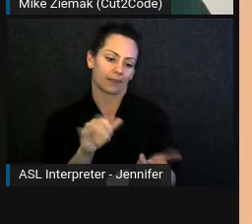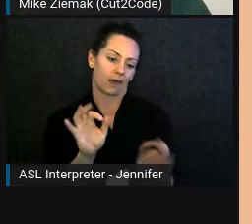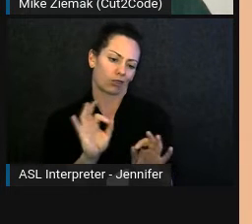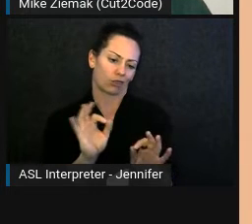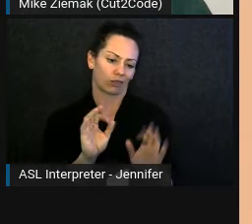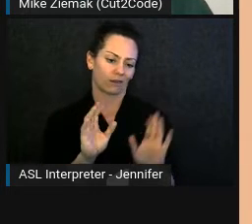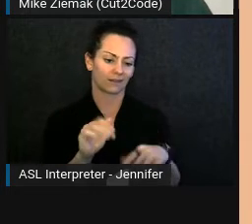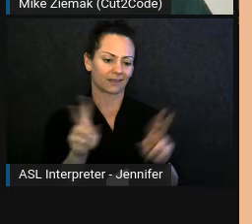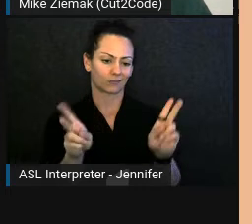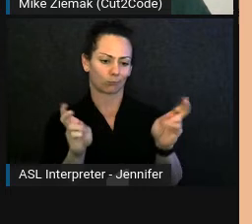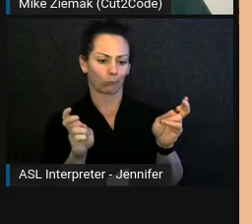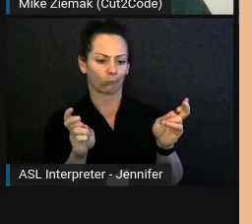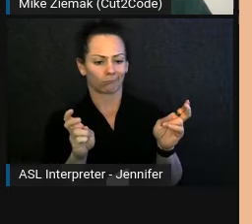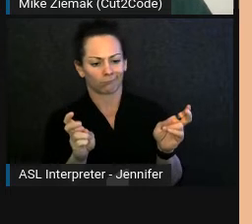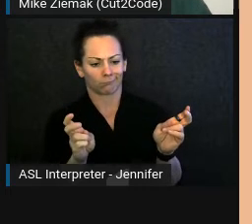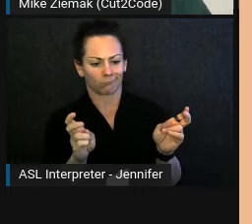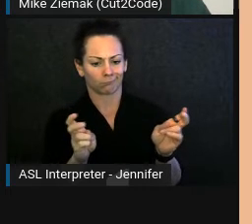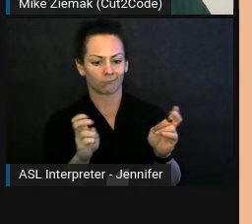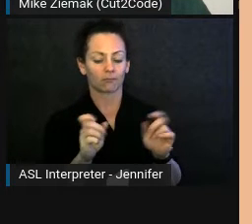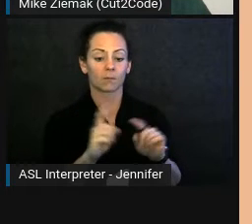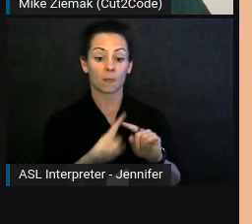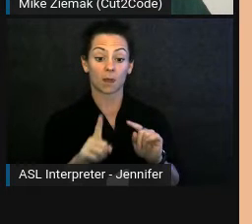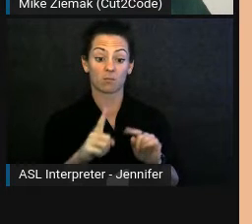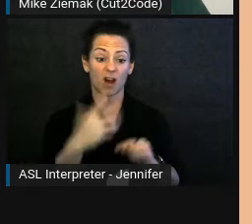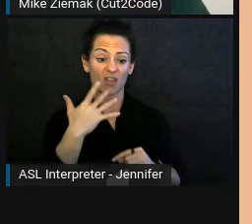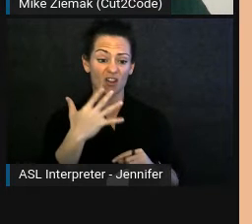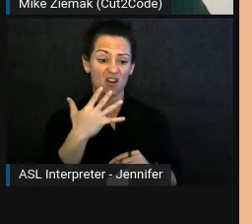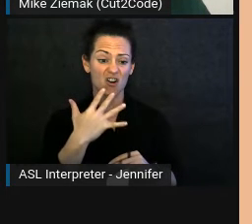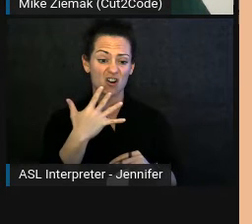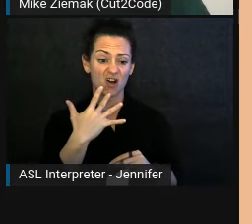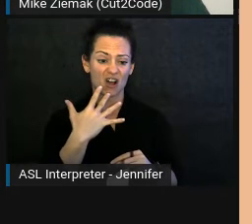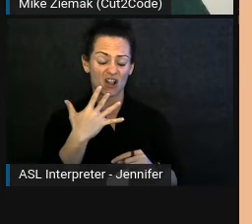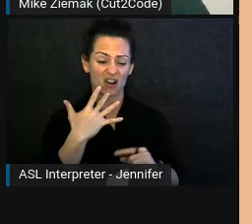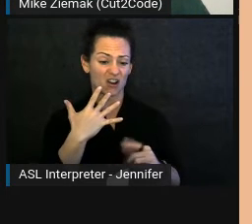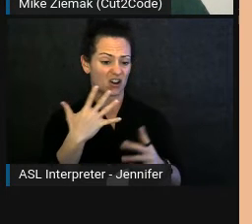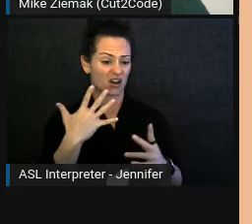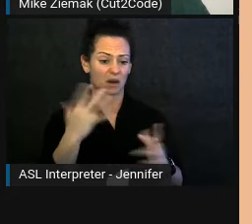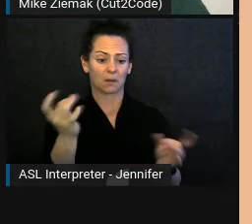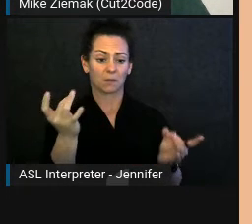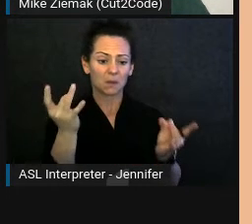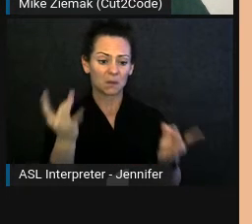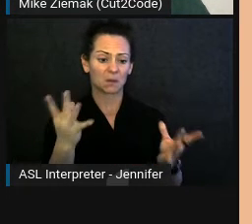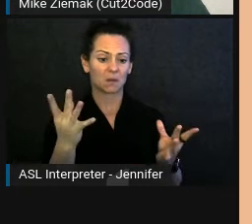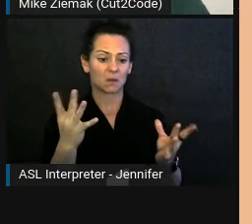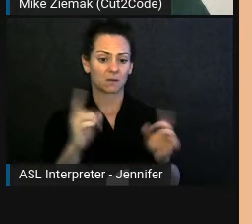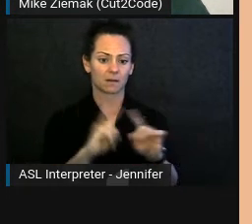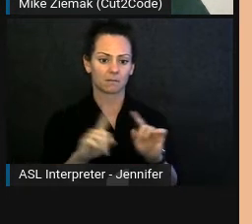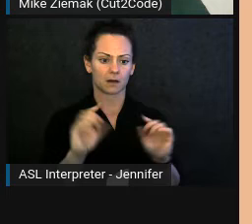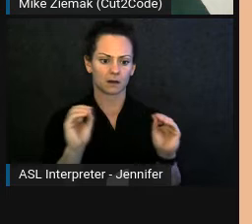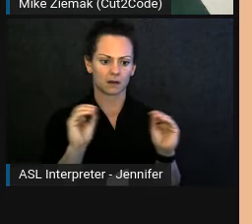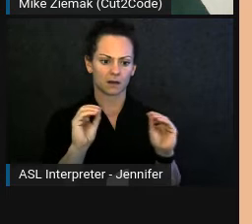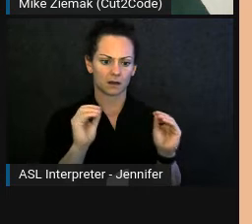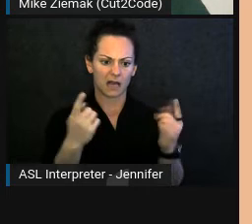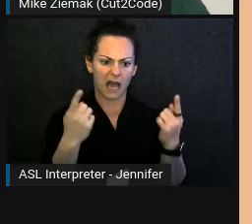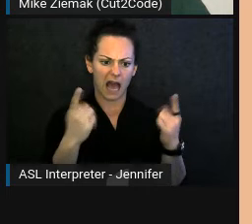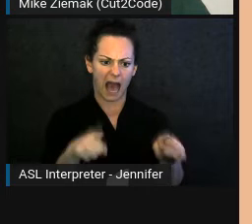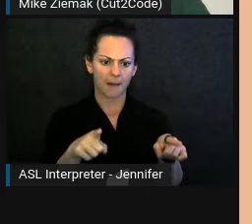here is simply outrageous. You may notice that nothing happens when I'm trying to grab this text.